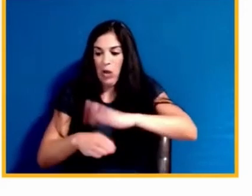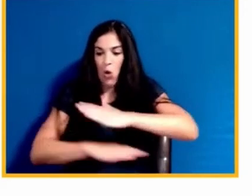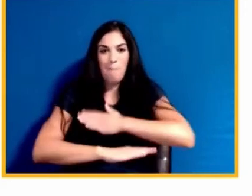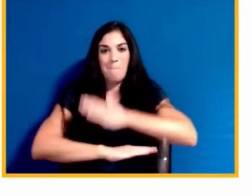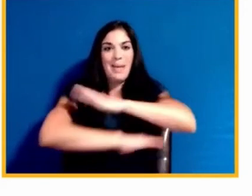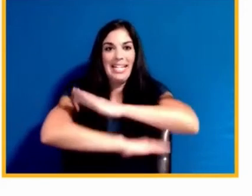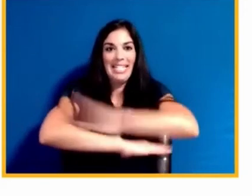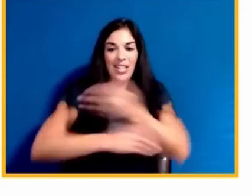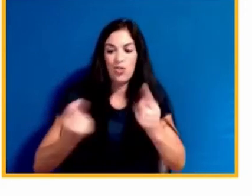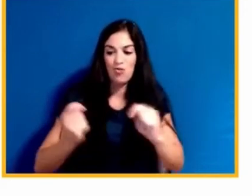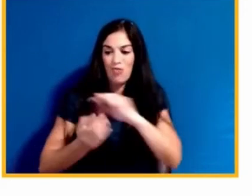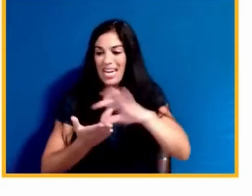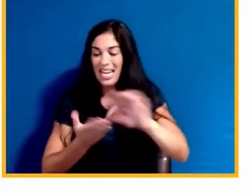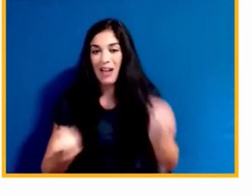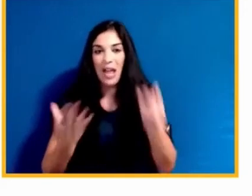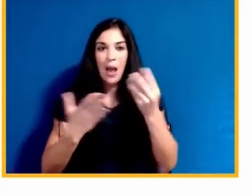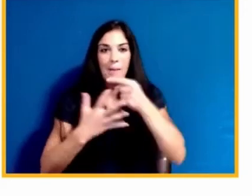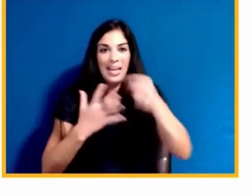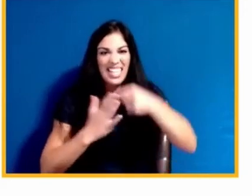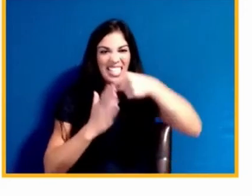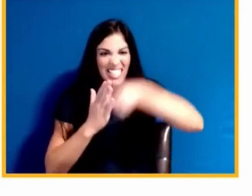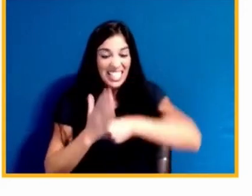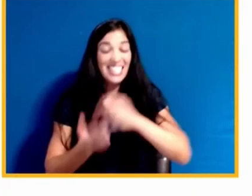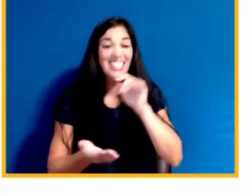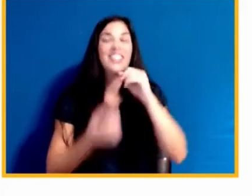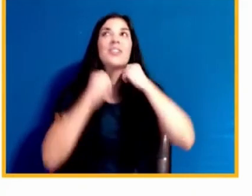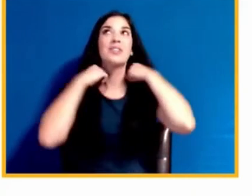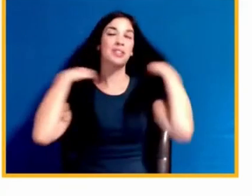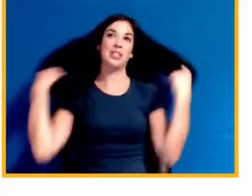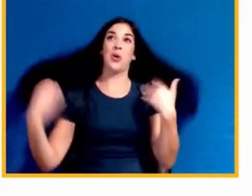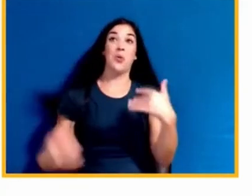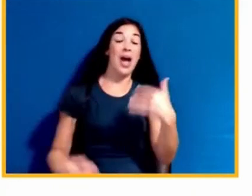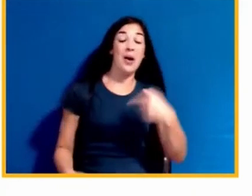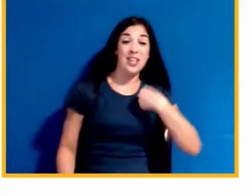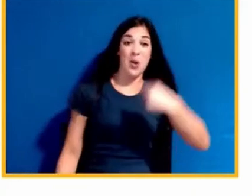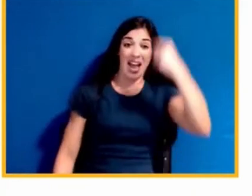you know, be able to count the number of details but my goodness, I think that was one of the most